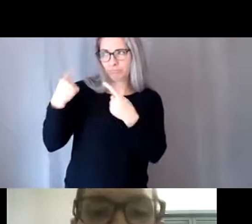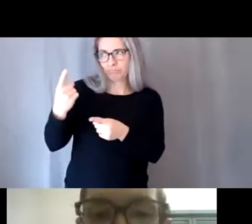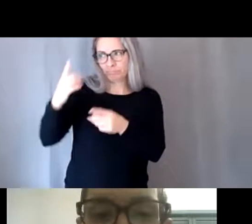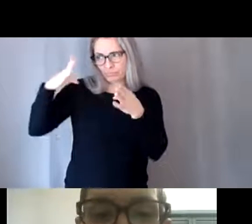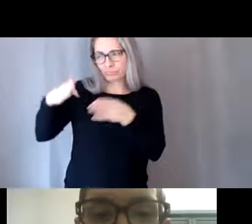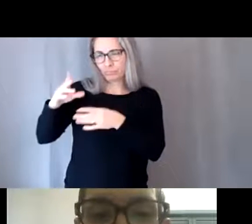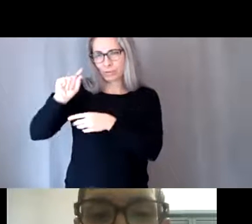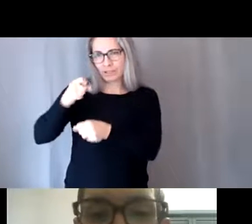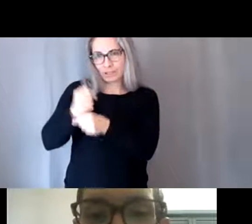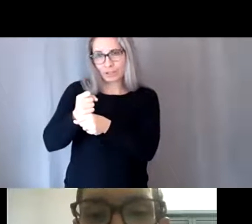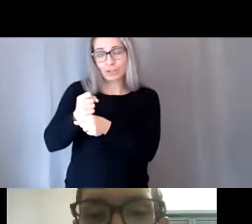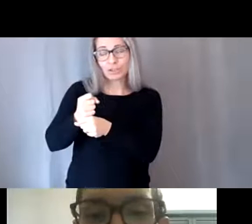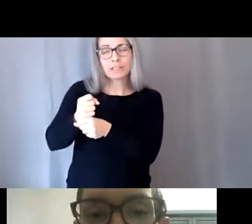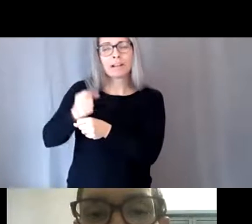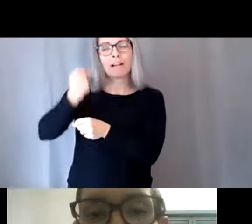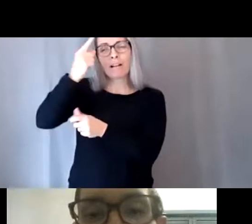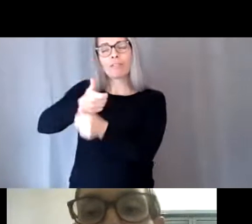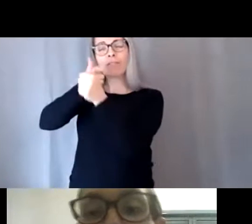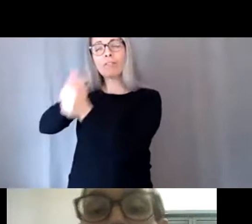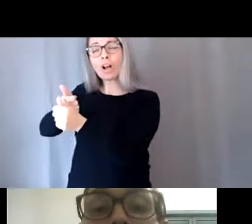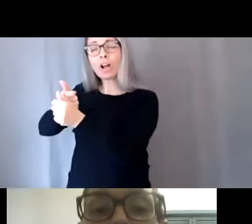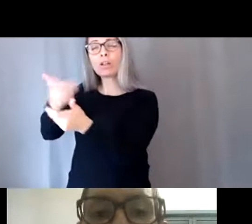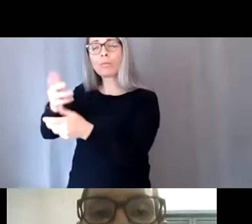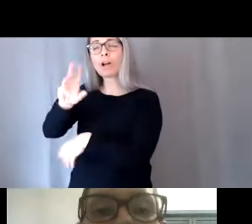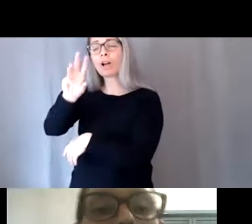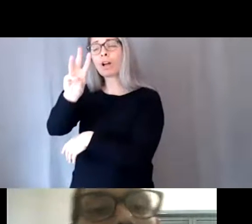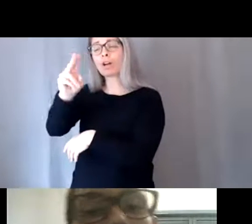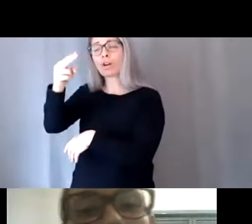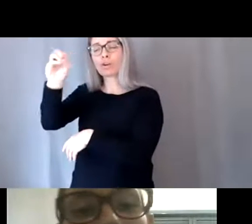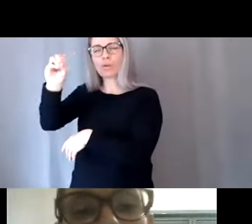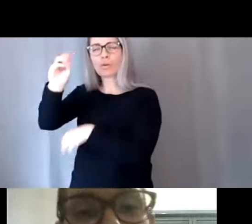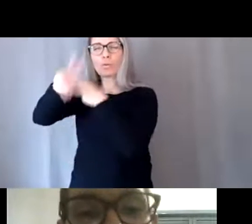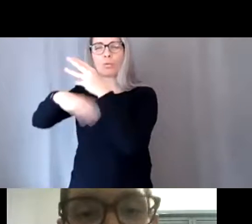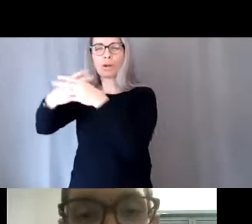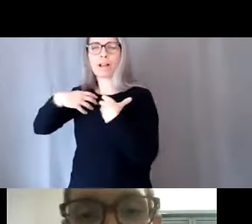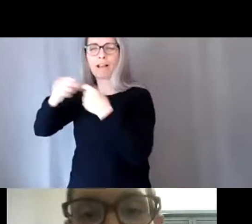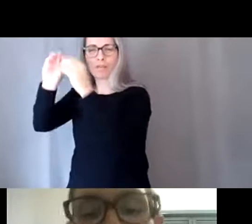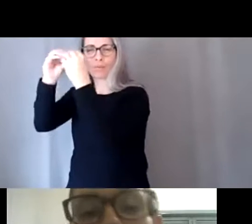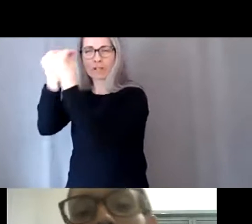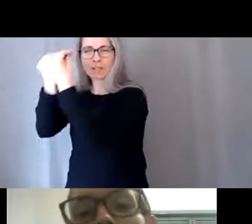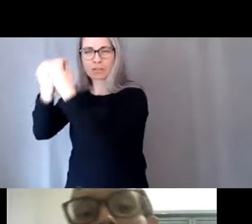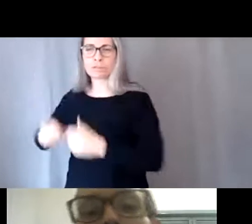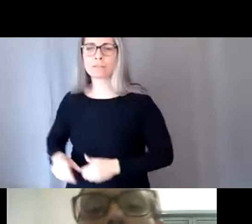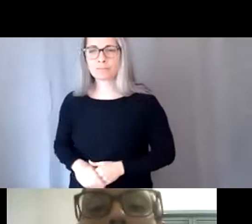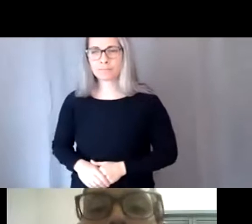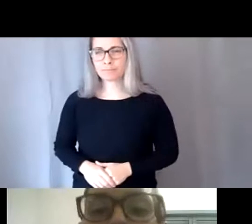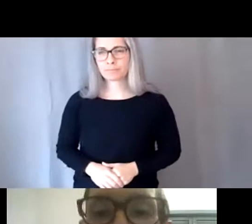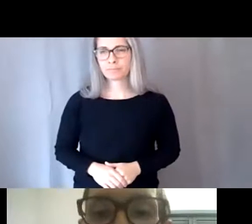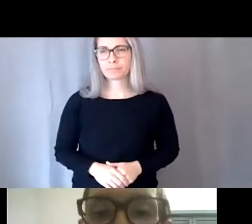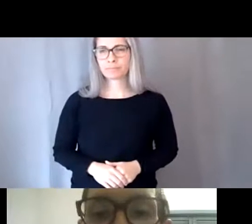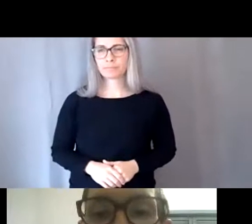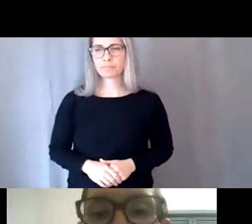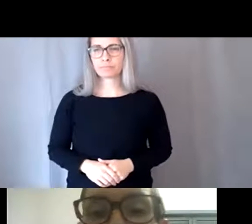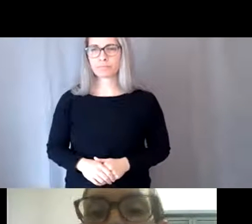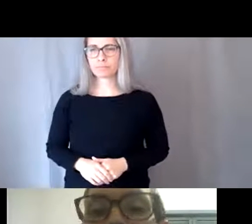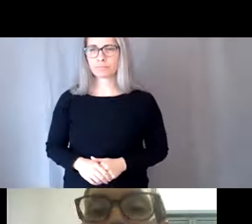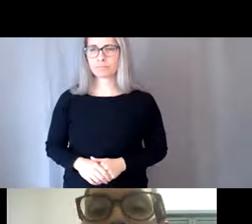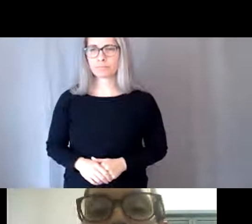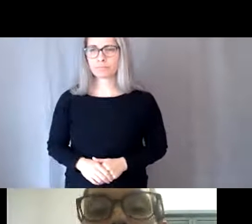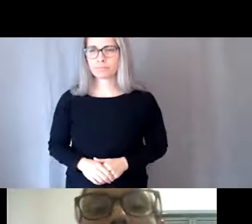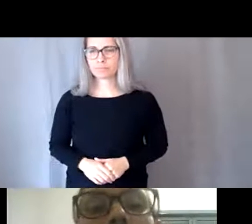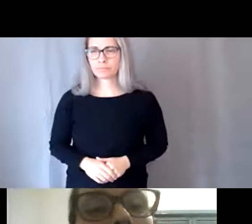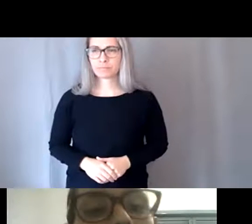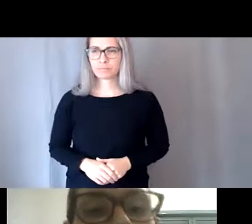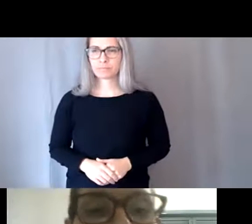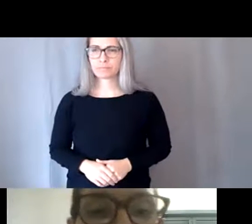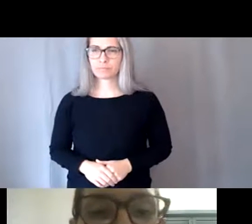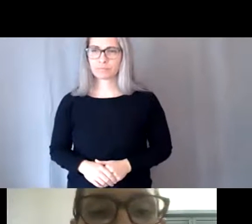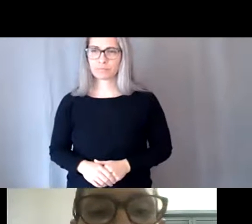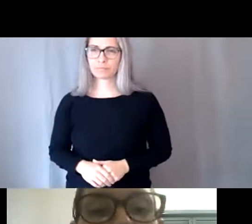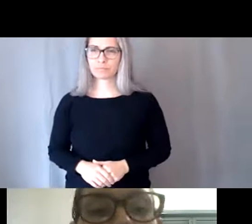according to the specialized literature human functioning is an umbrella concept